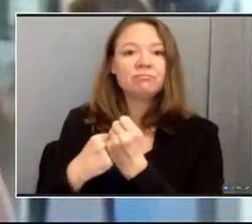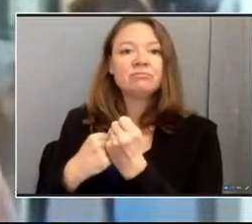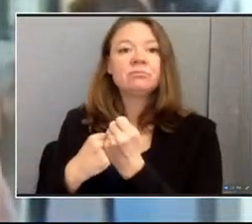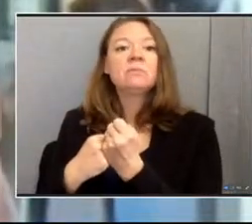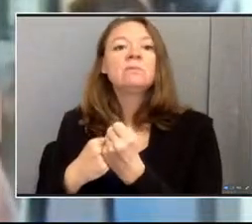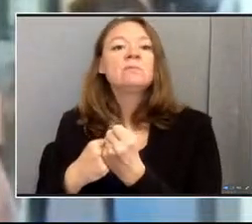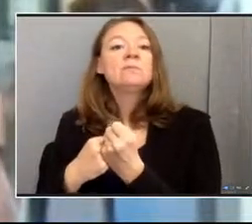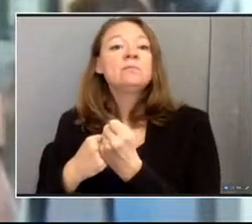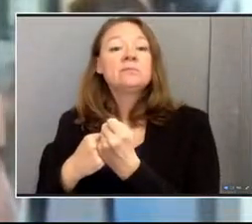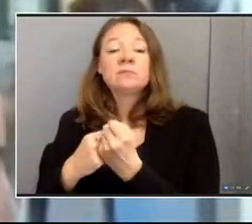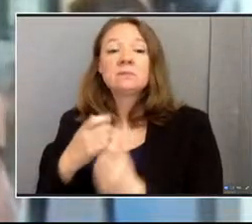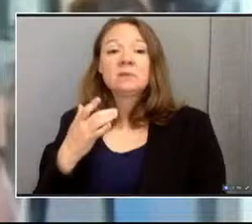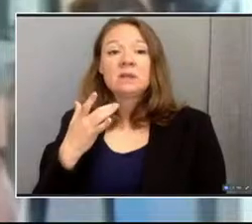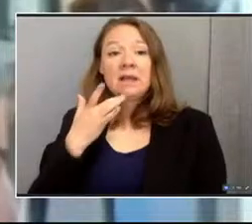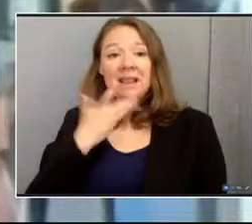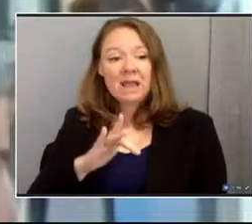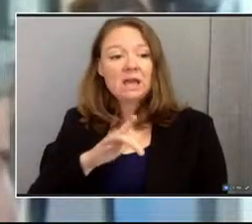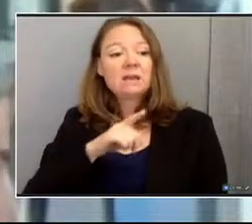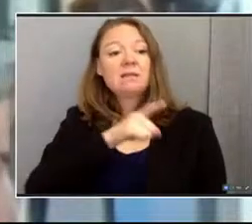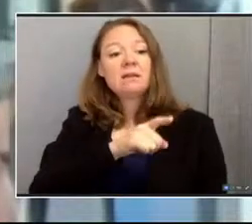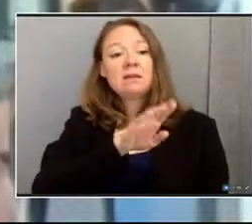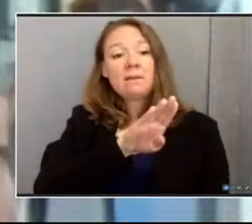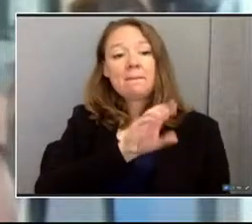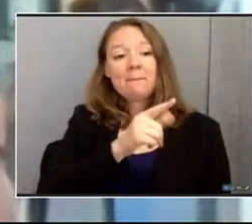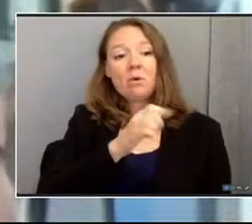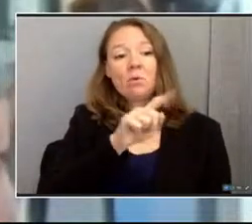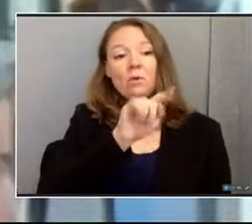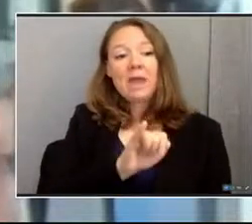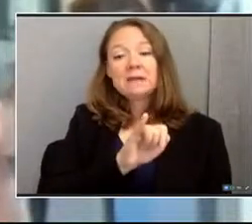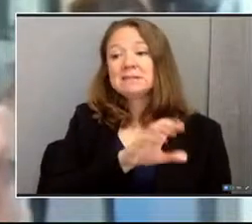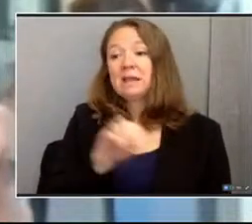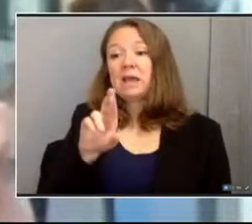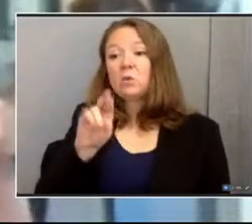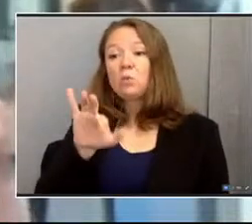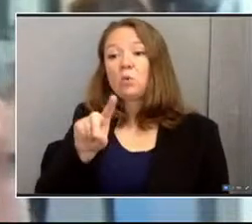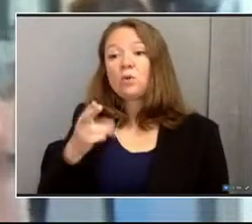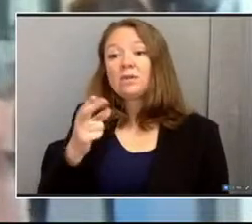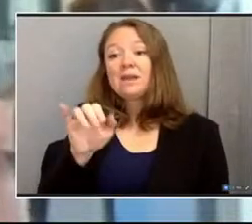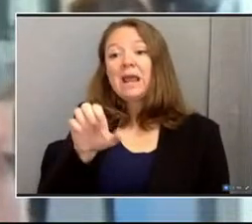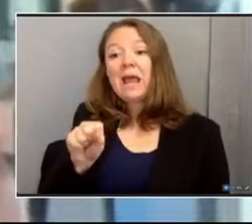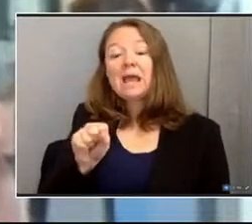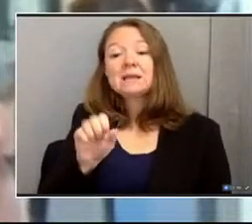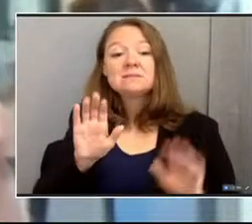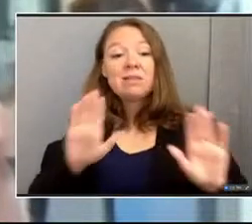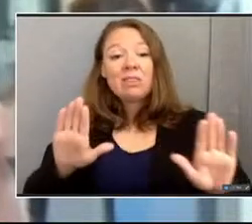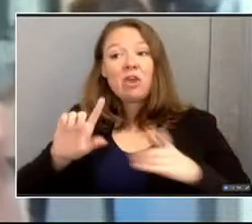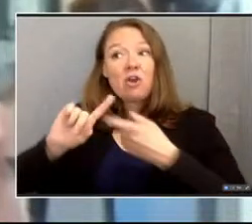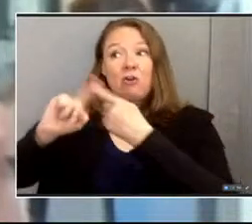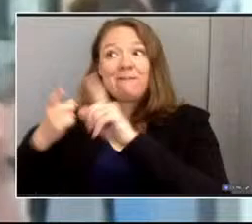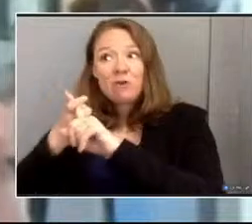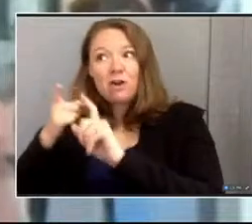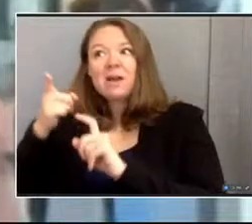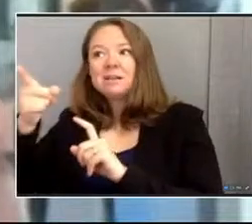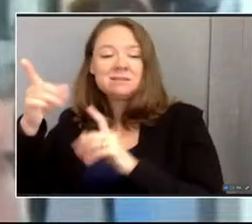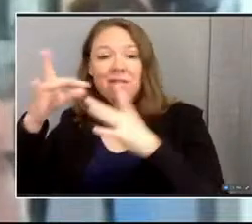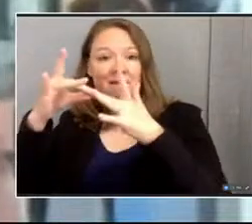by Mr. Bogeti and Mr. Rolland Hayes and a few others who guided my footsteps there and